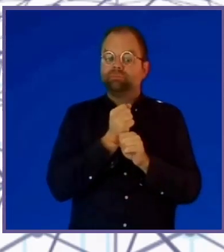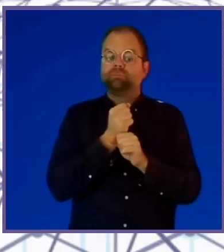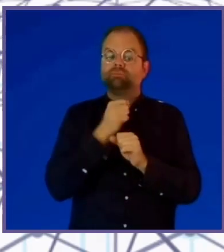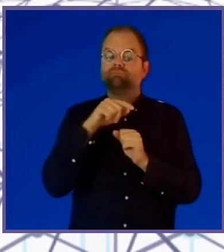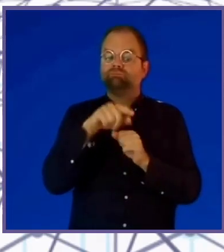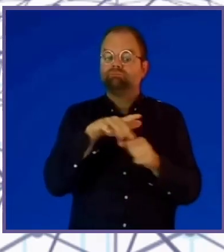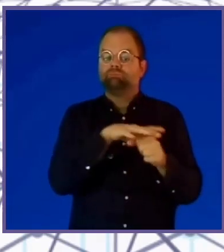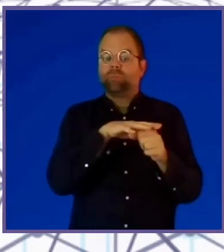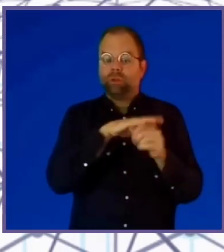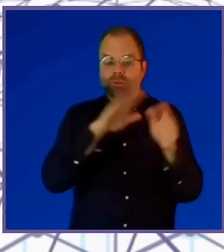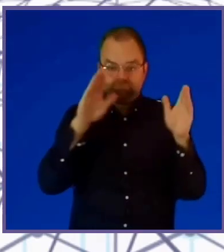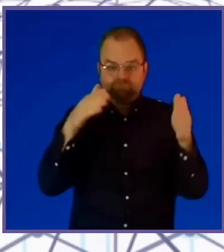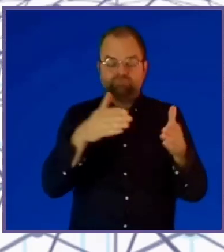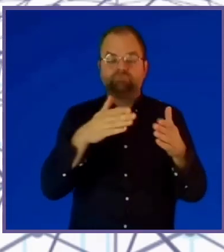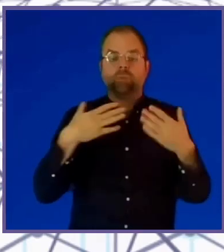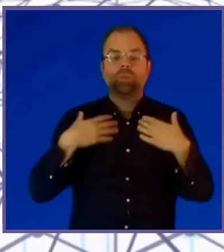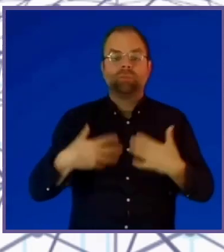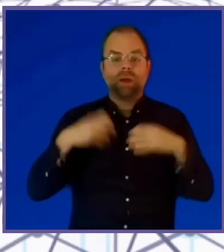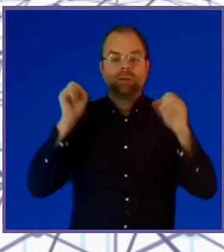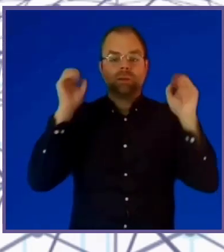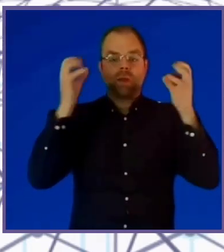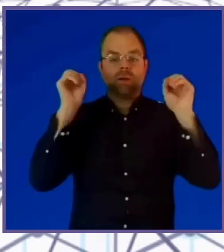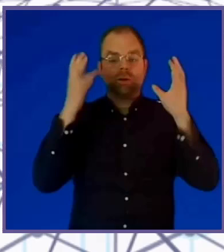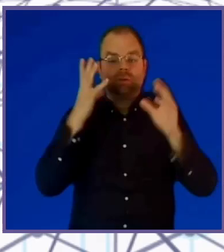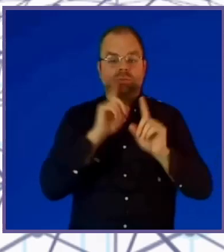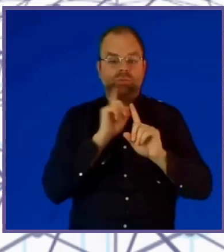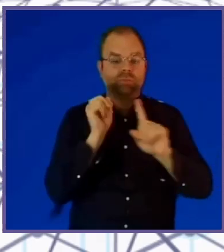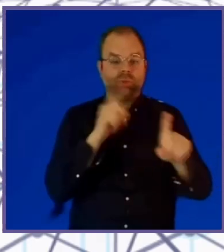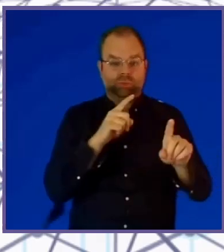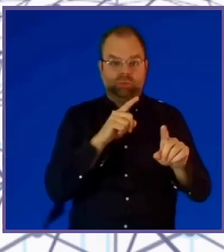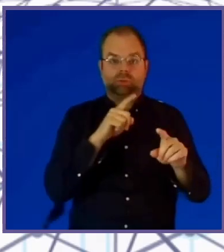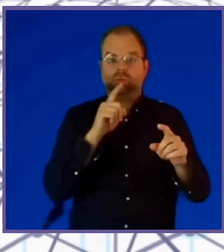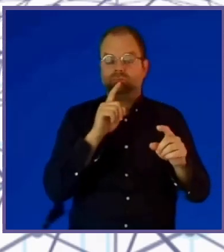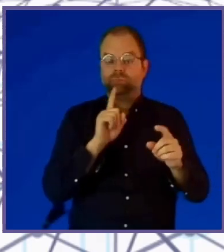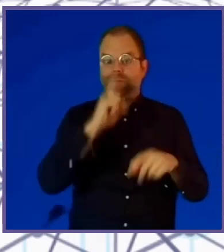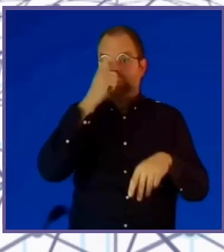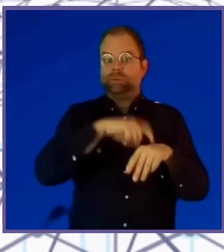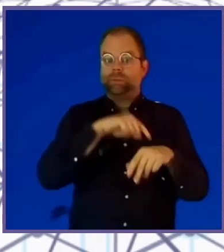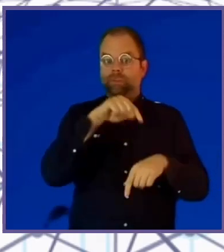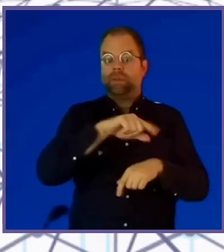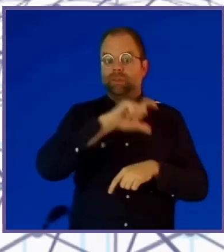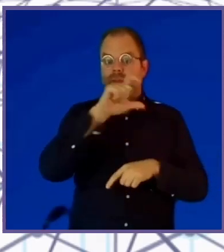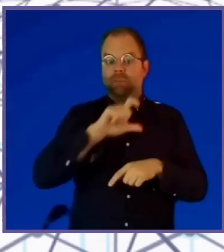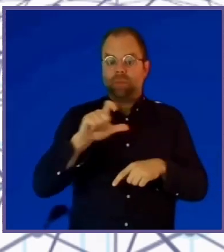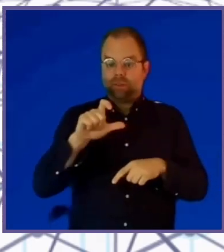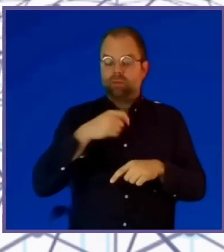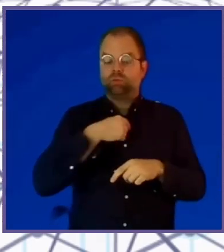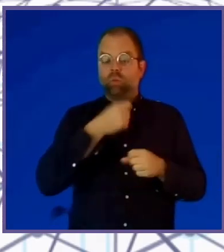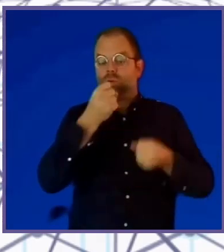And together, we use 3D printing to fix broken hospital equipments, like water pipe fittings